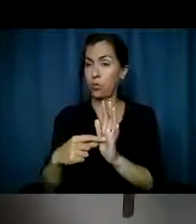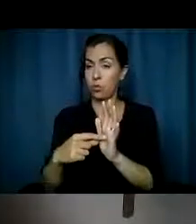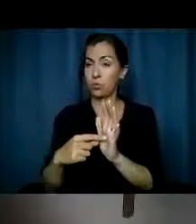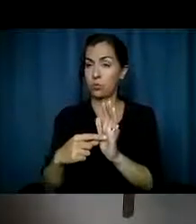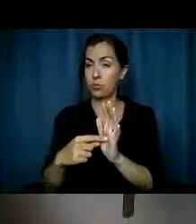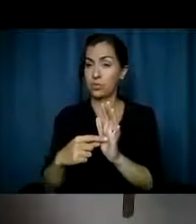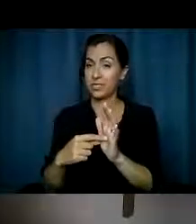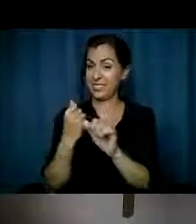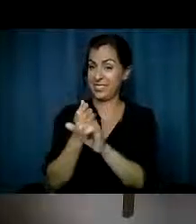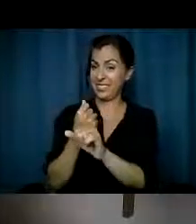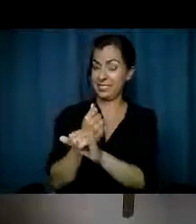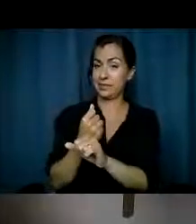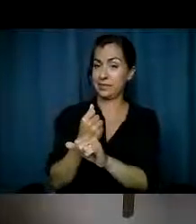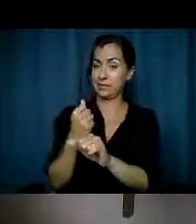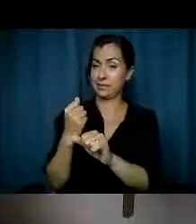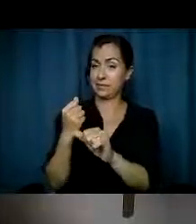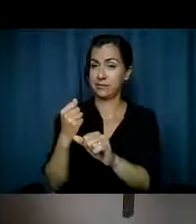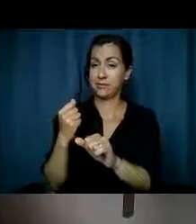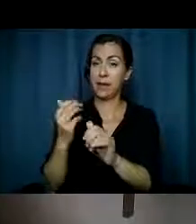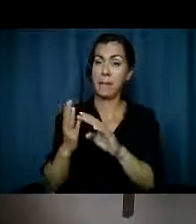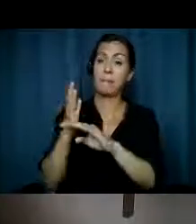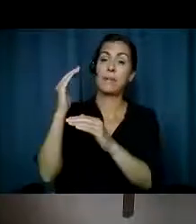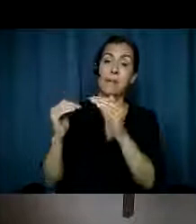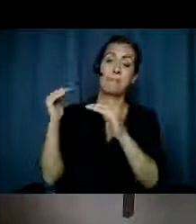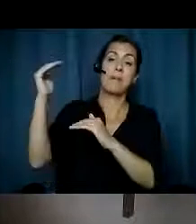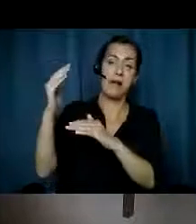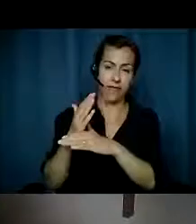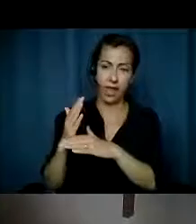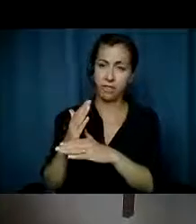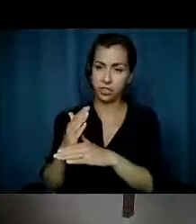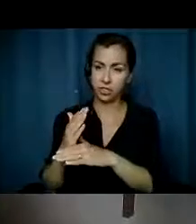data that we're looking at in our voter accessibility project.